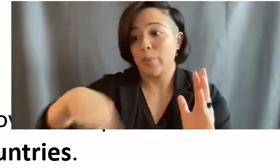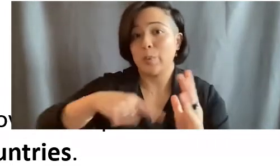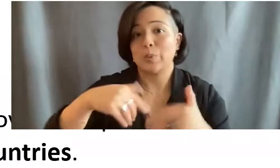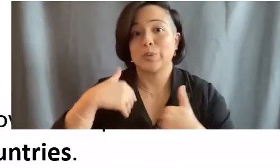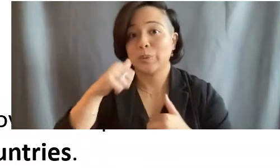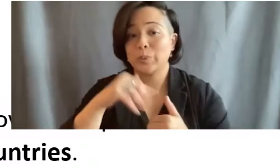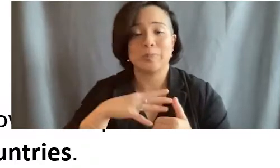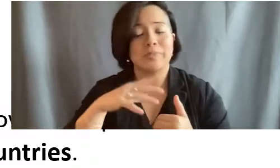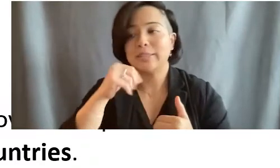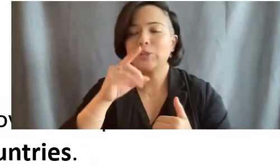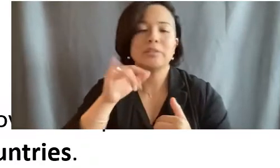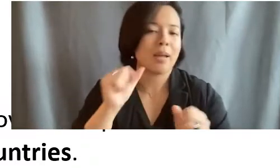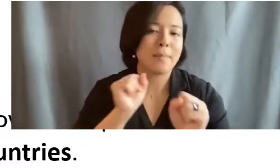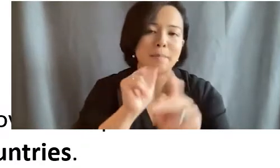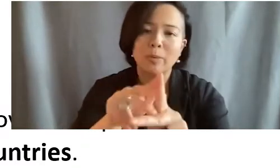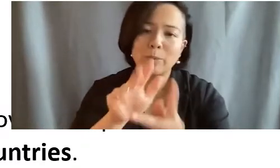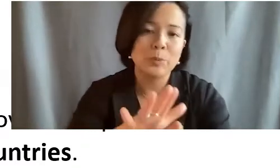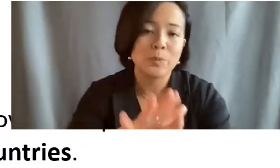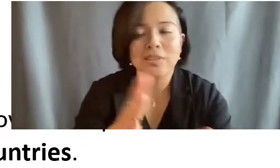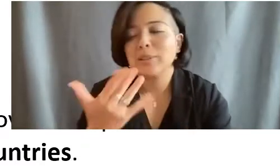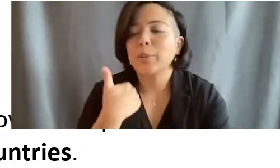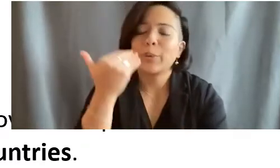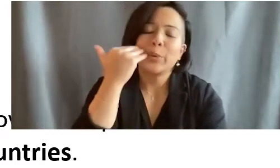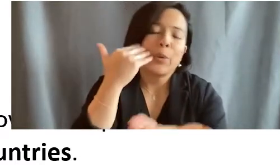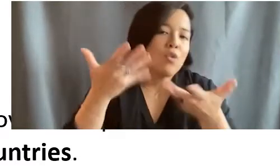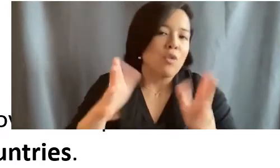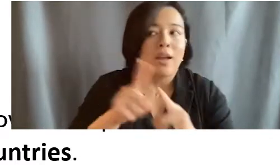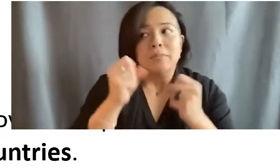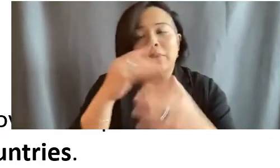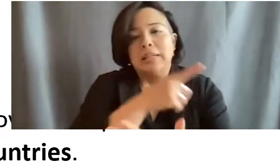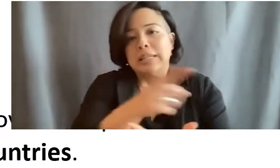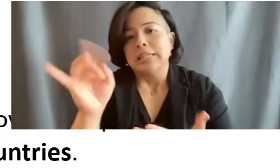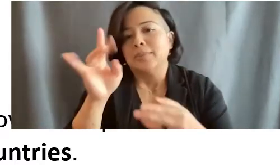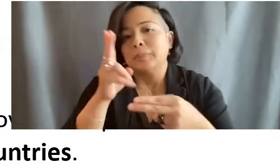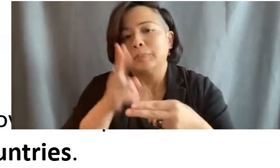We knew already, as others have said, that adolescent girls in particular had had her more and more detrimental impact during that